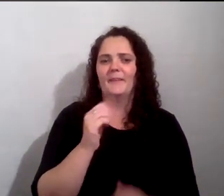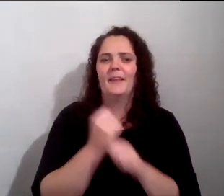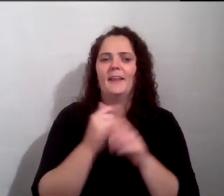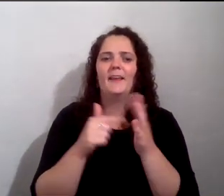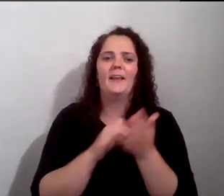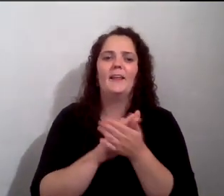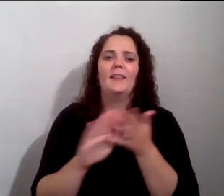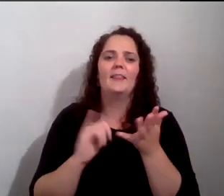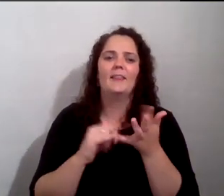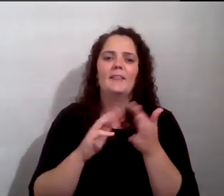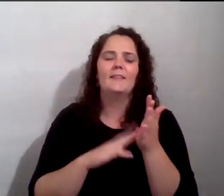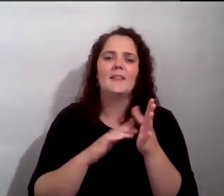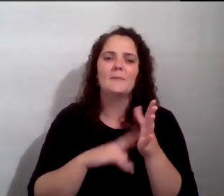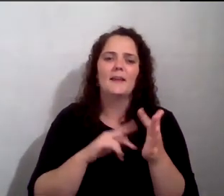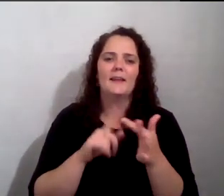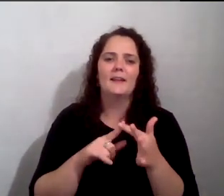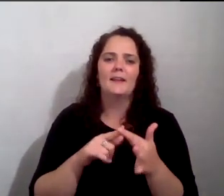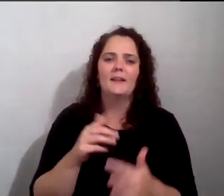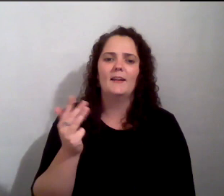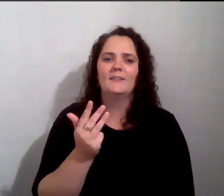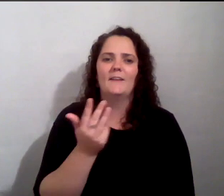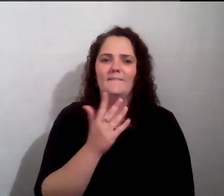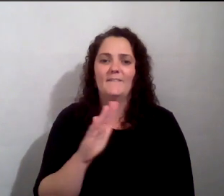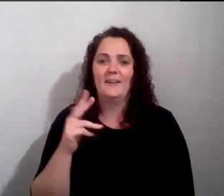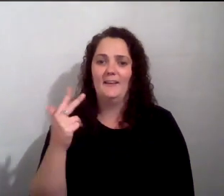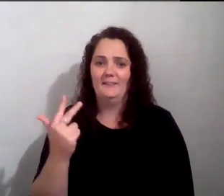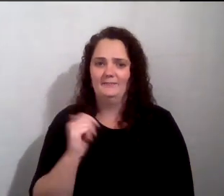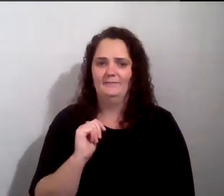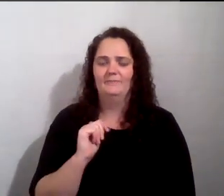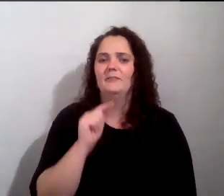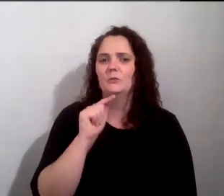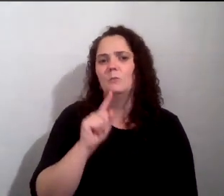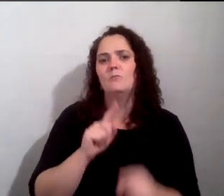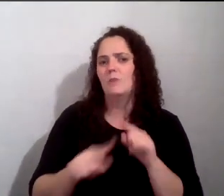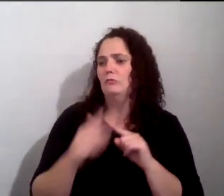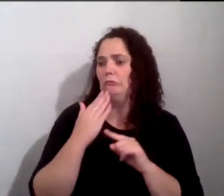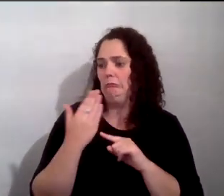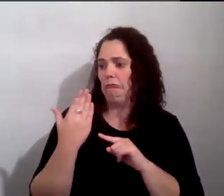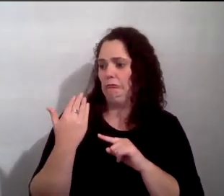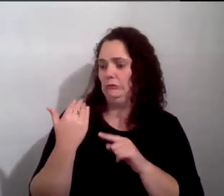to the Collection. It depicts Christ in the Garden of